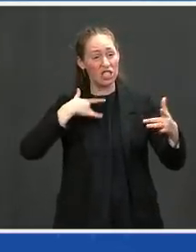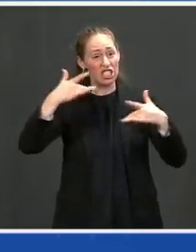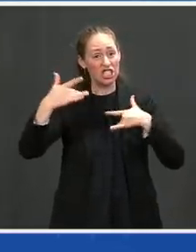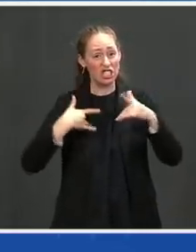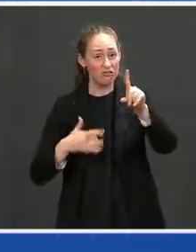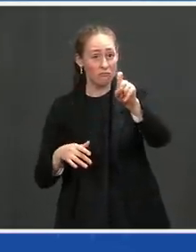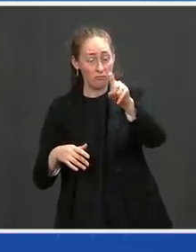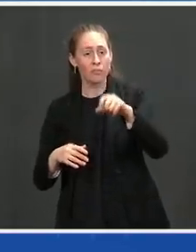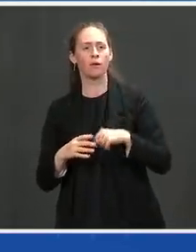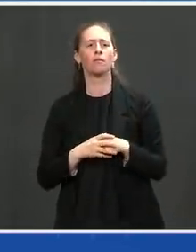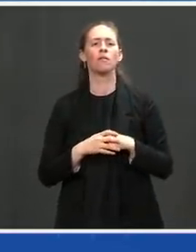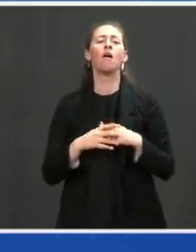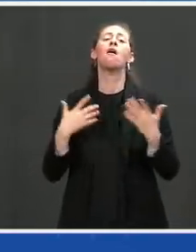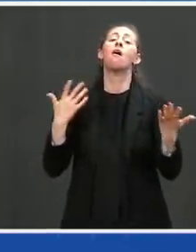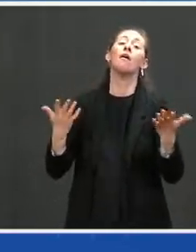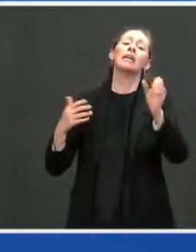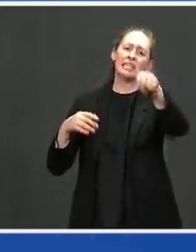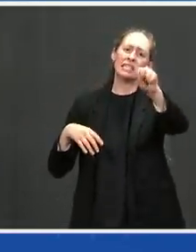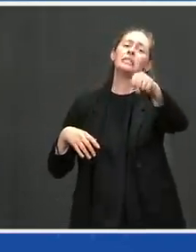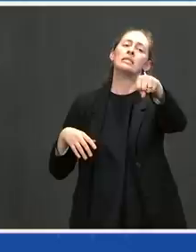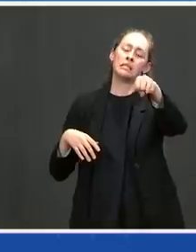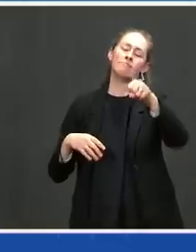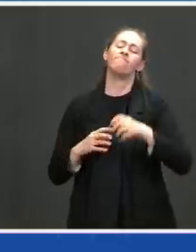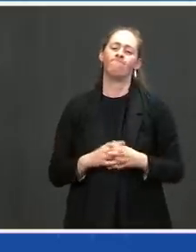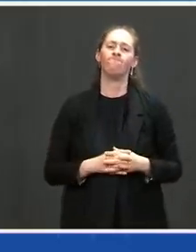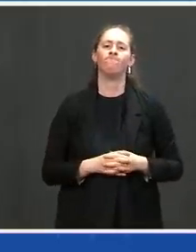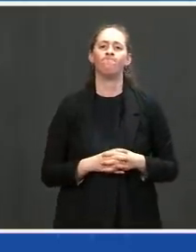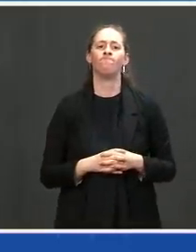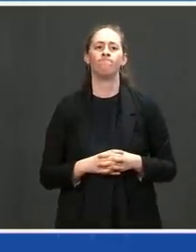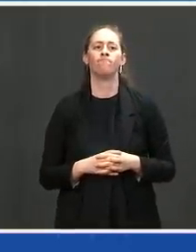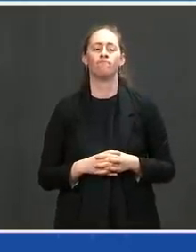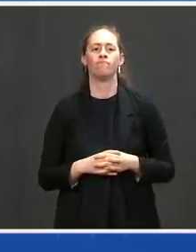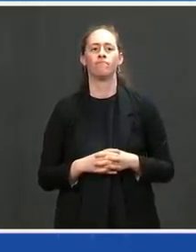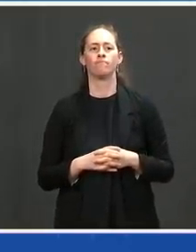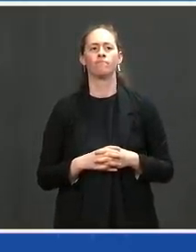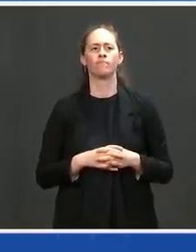Okay. Hang on a second here, Kristen. Nancy, CBS.